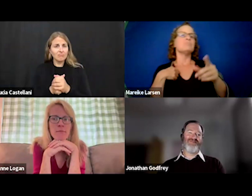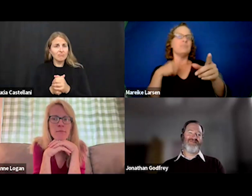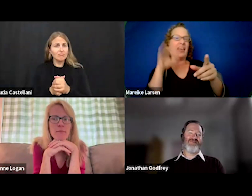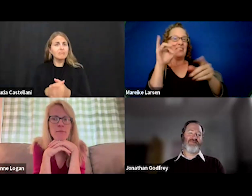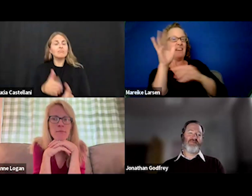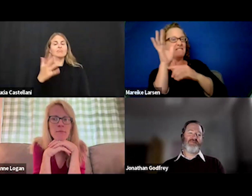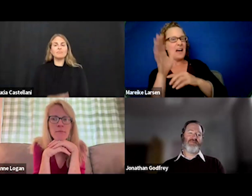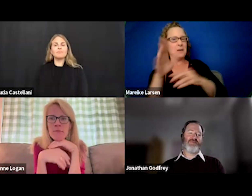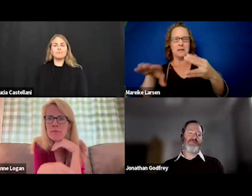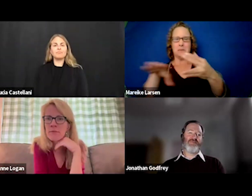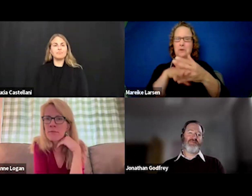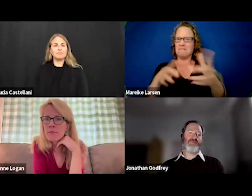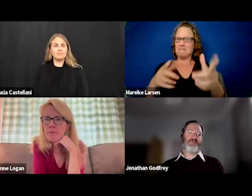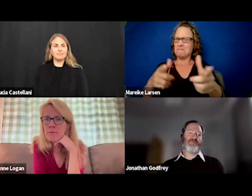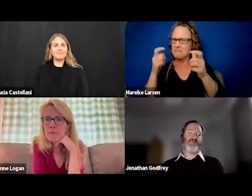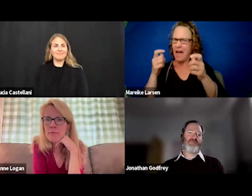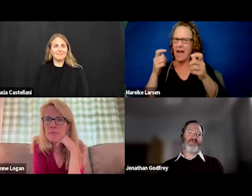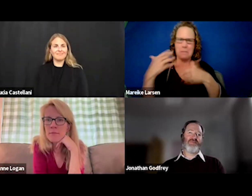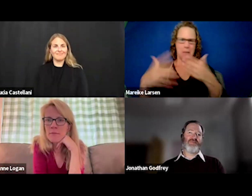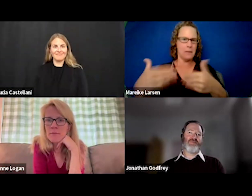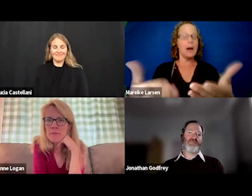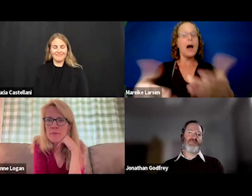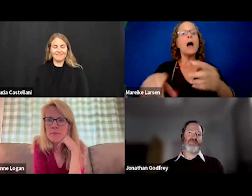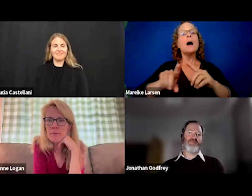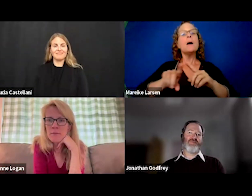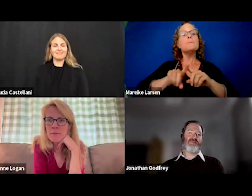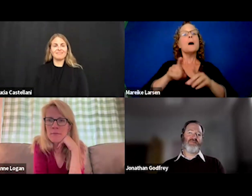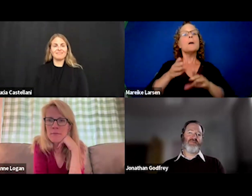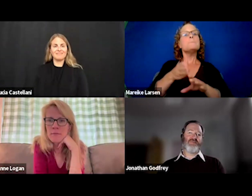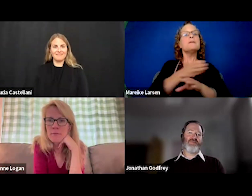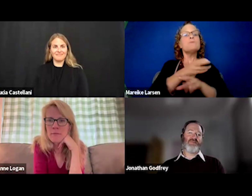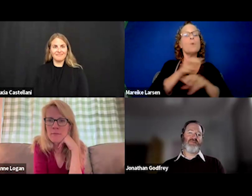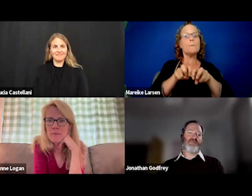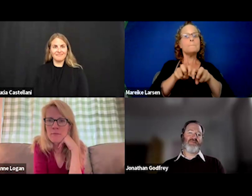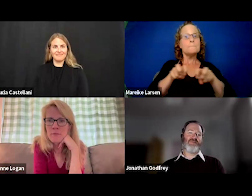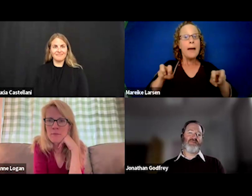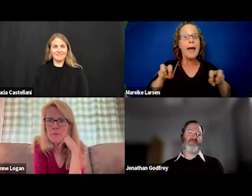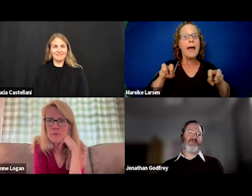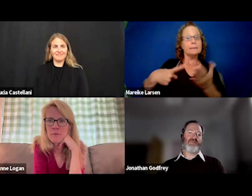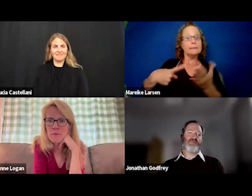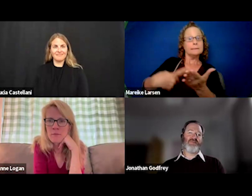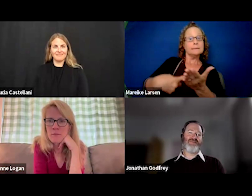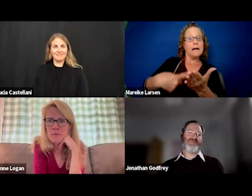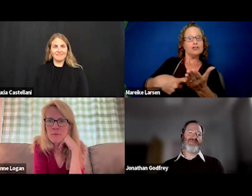Before we continue on to the panel discussion, I realized that I forgot to mention something